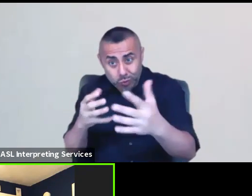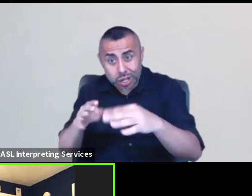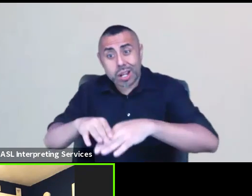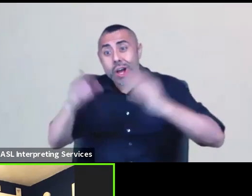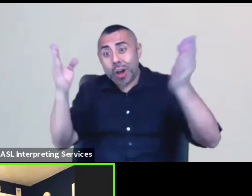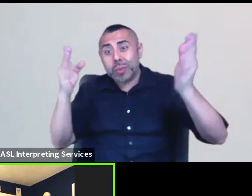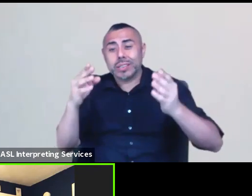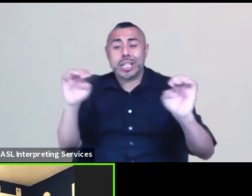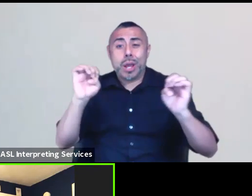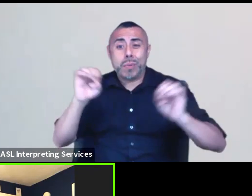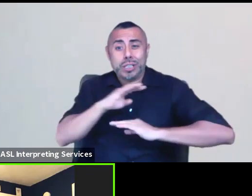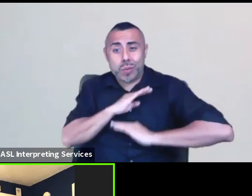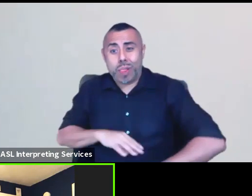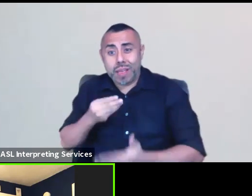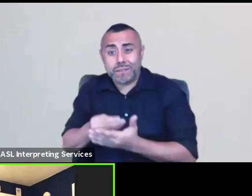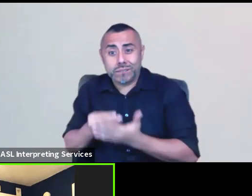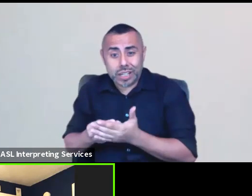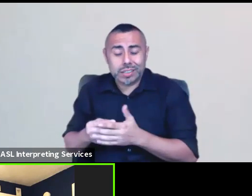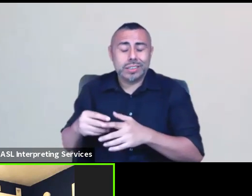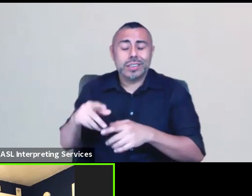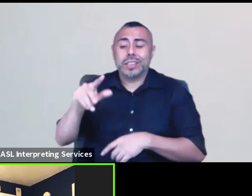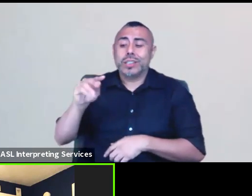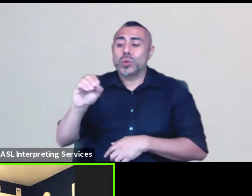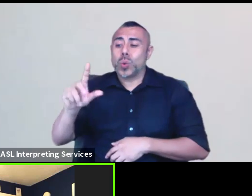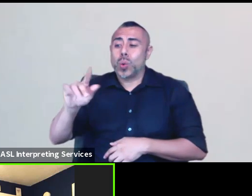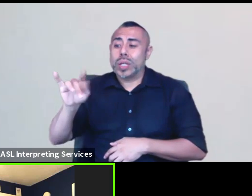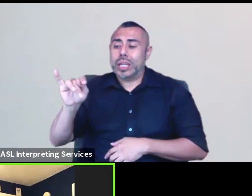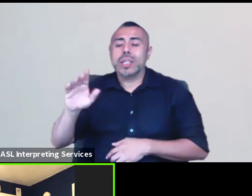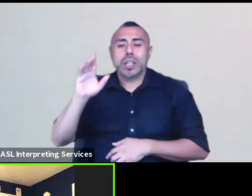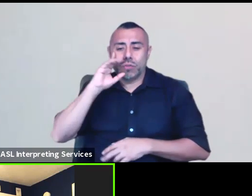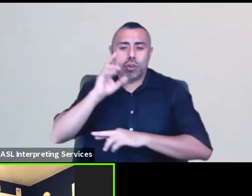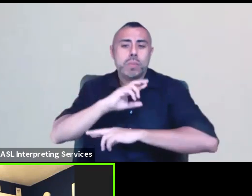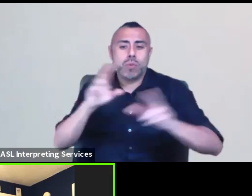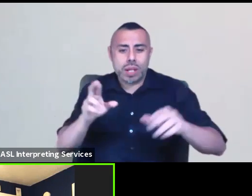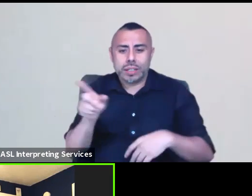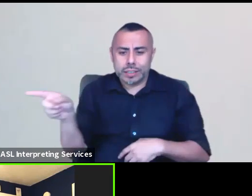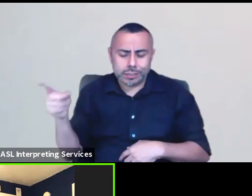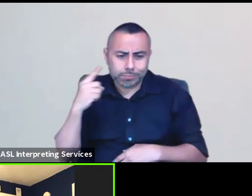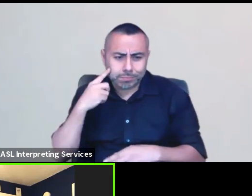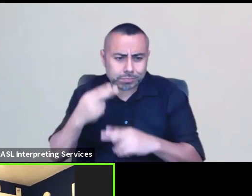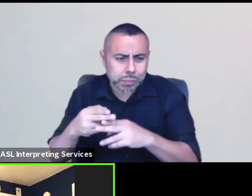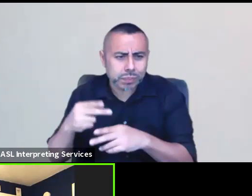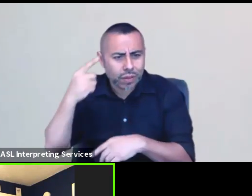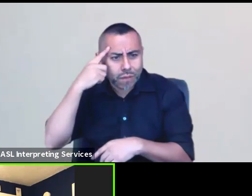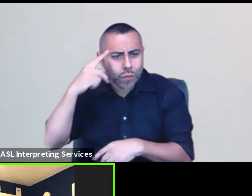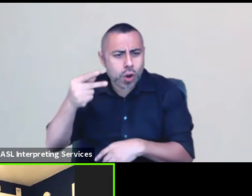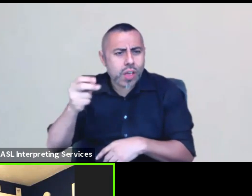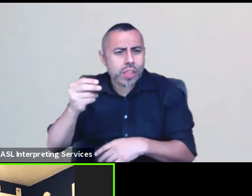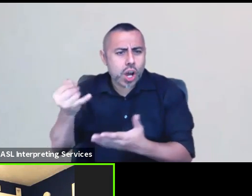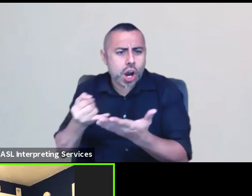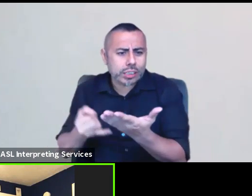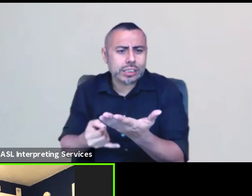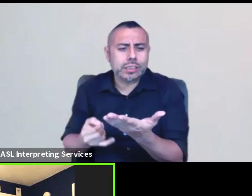at springboardforthearts.org/coronavirus. So that's what we're doing on the ground here and building for what's next. Thanks for having me,